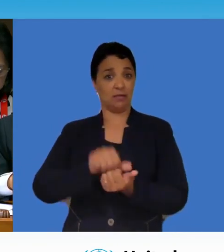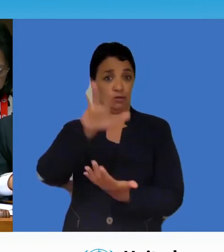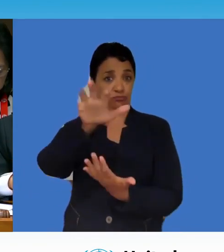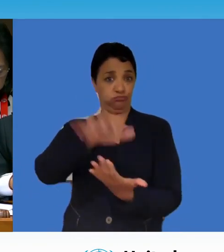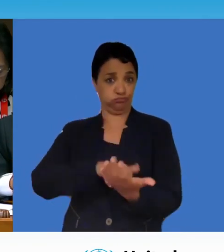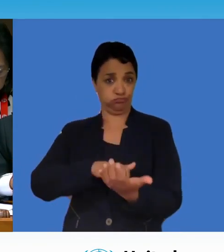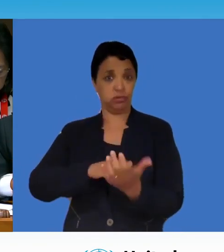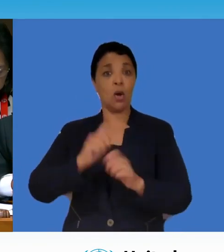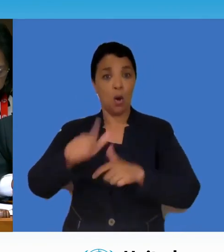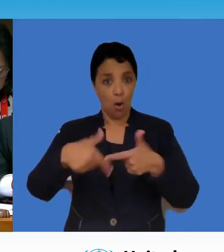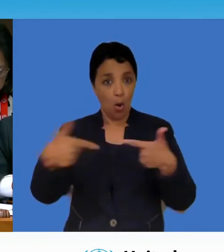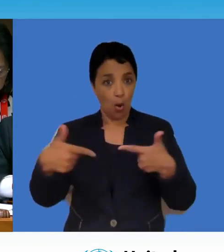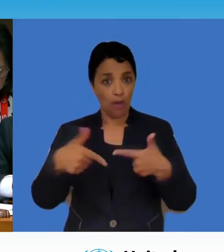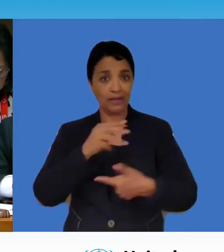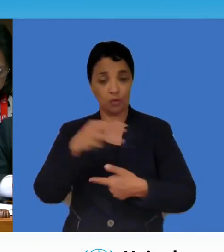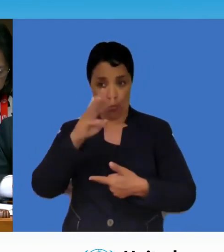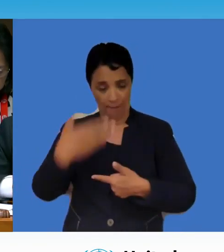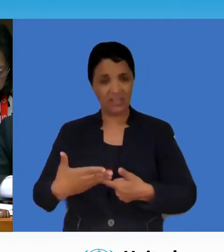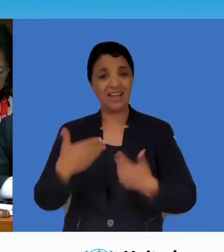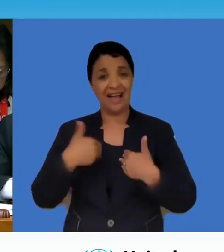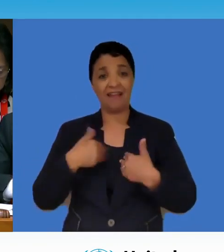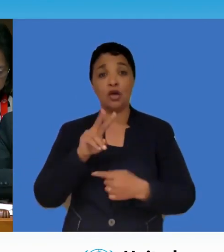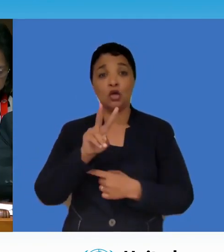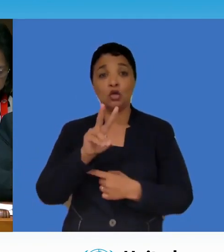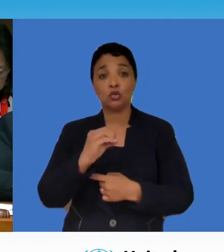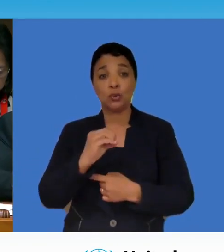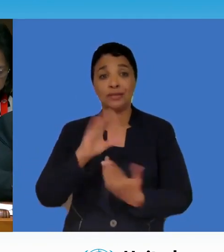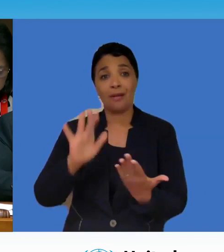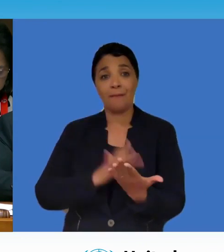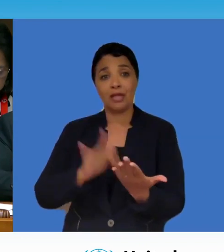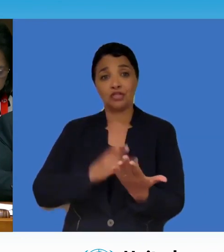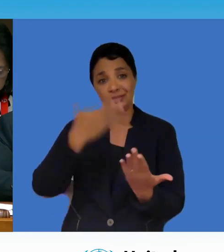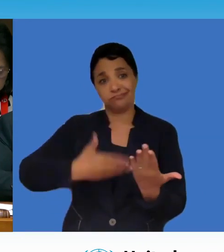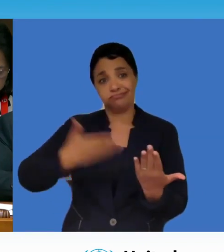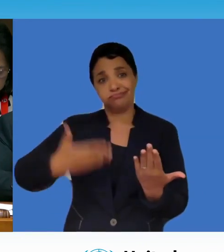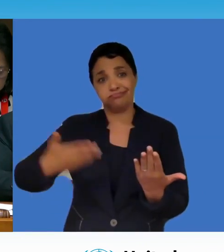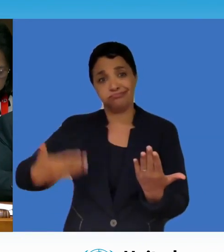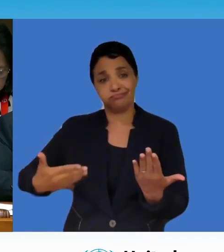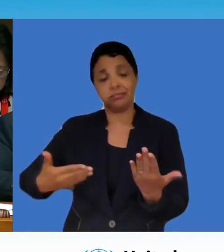that has already been published online uh it's about 20 pages so it's quite a detailed executive